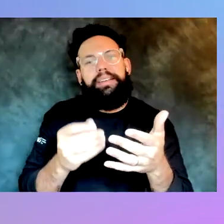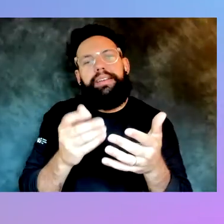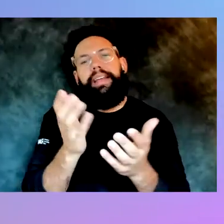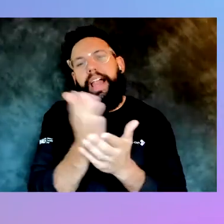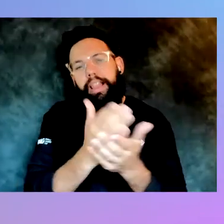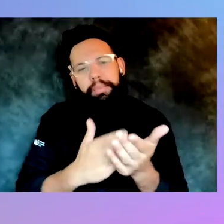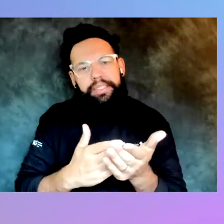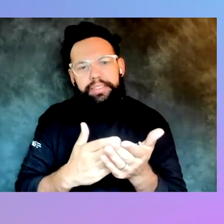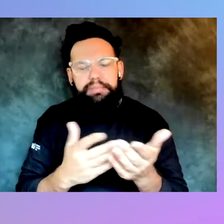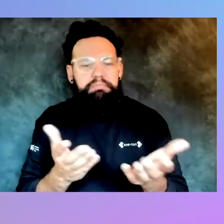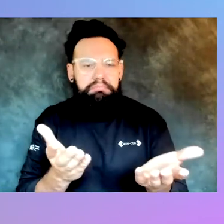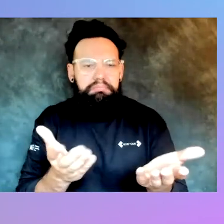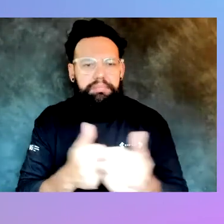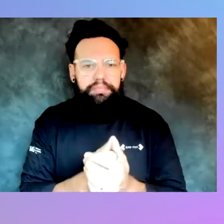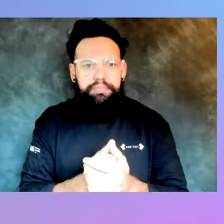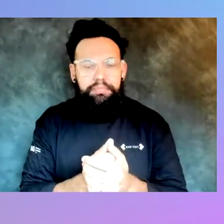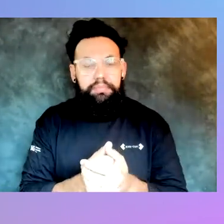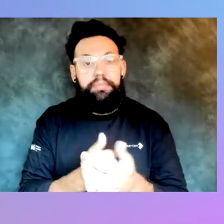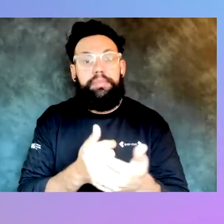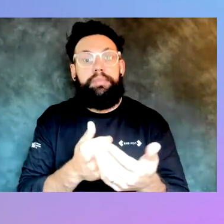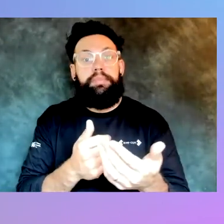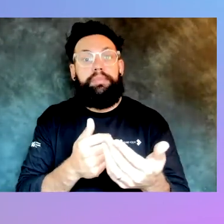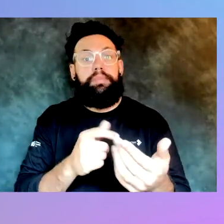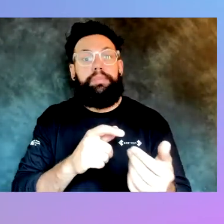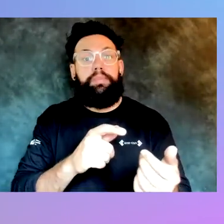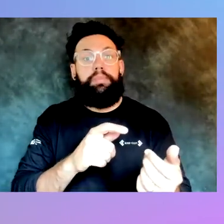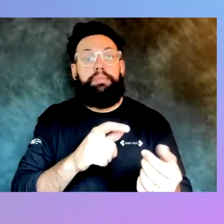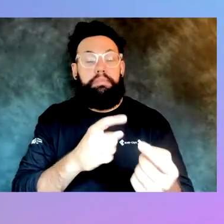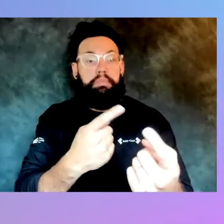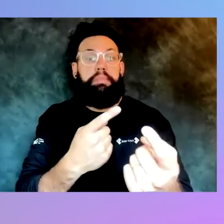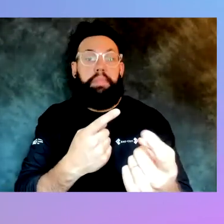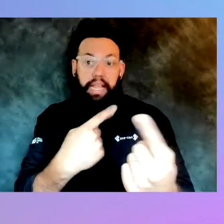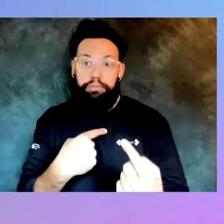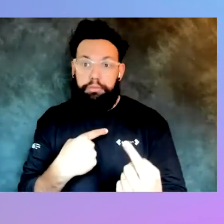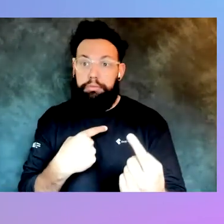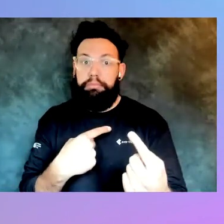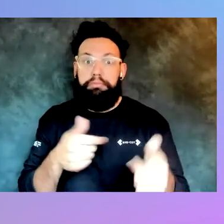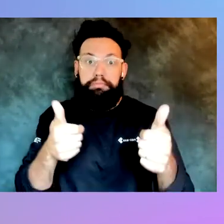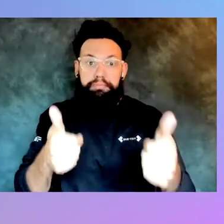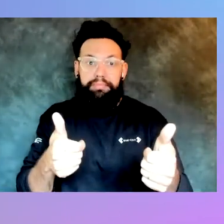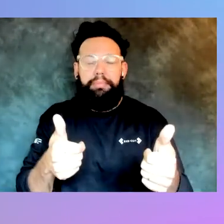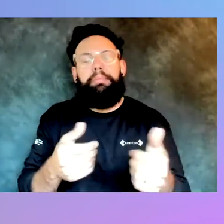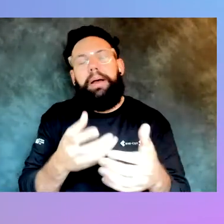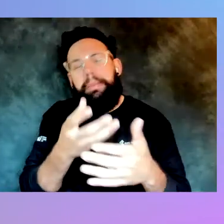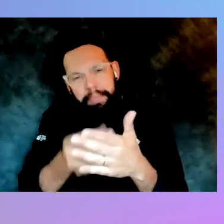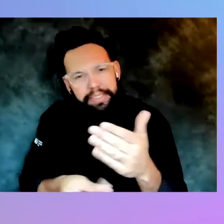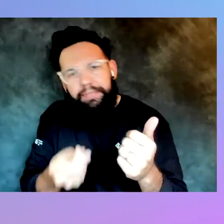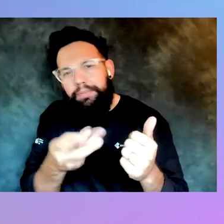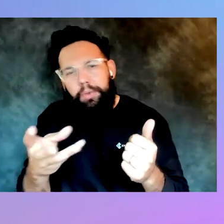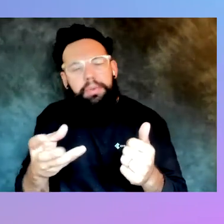It answers our question, but we can go deeper. Let's ask it to make us a data table. We can see